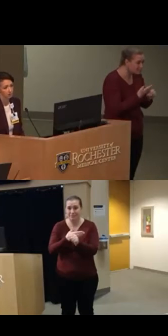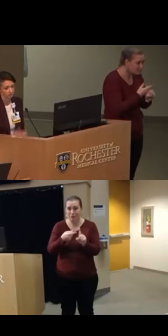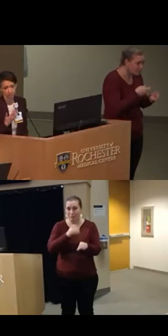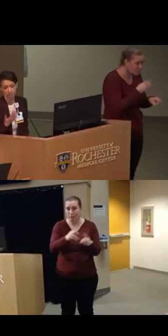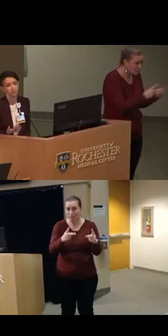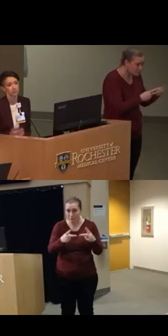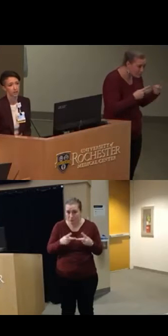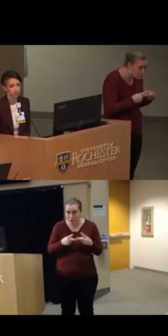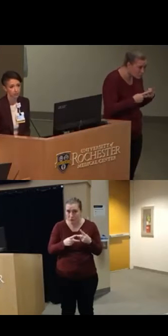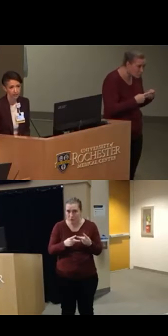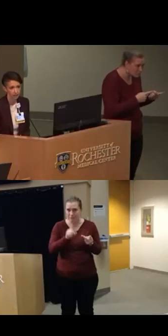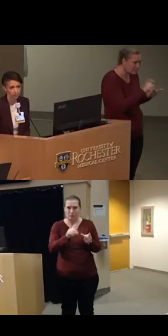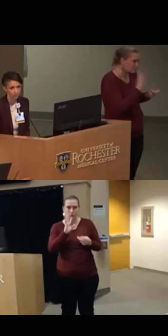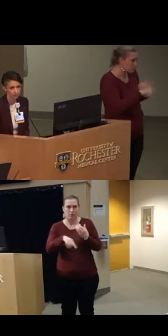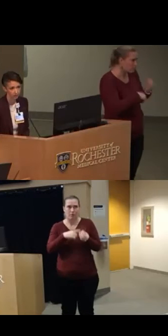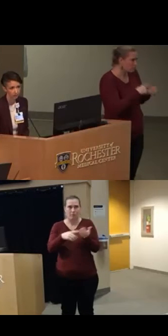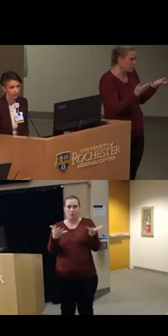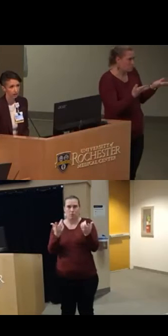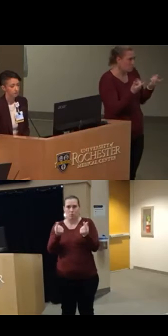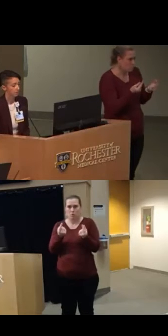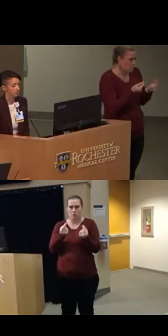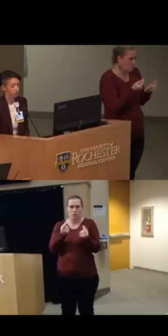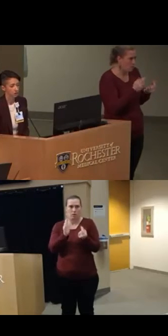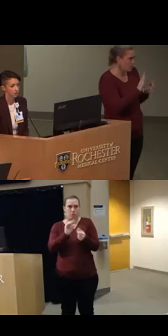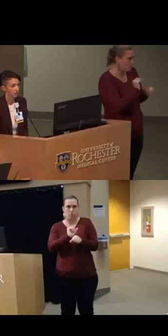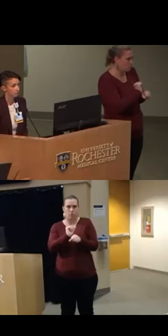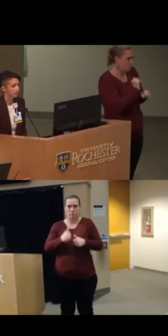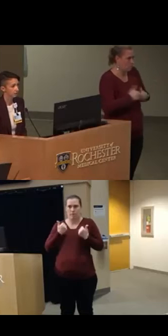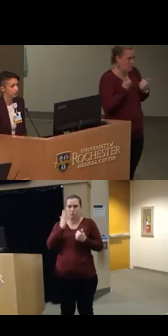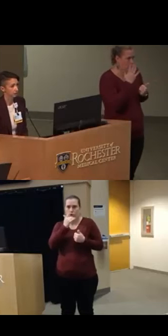what life looks like in the coming weeks their third appointment could be a crisis